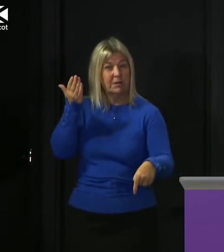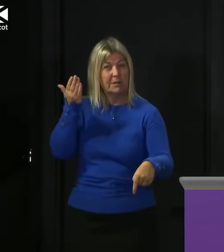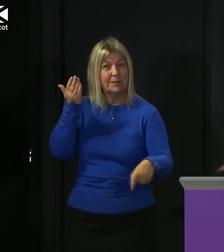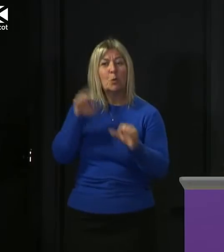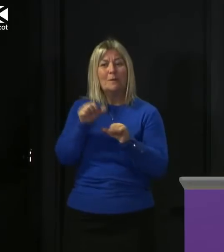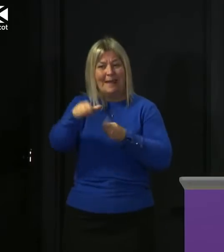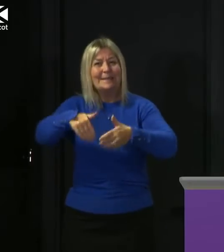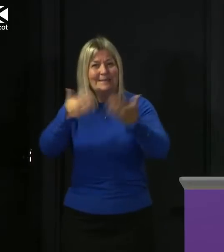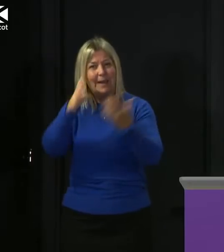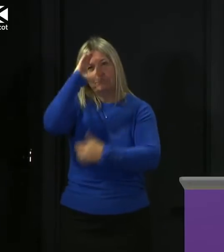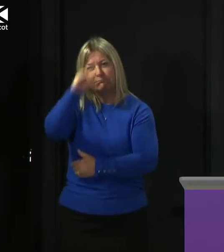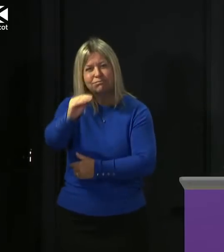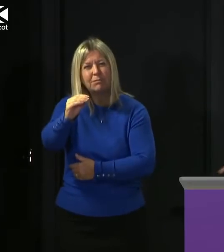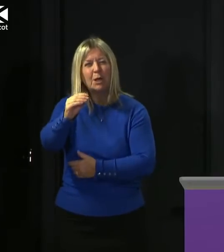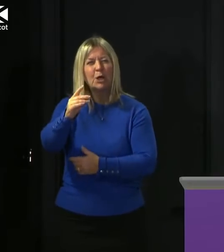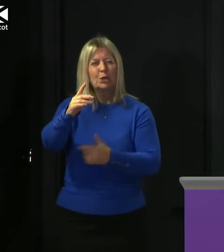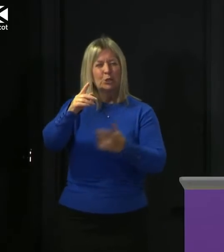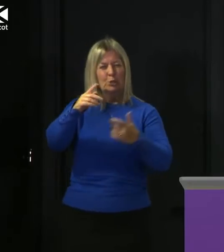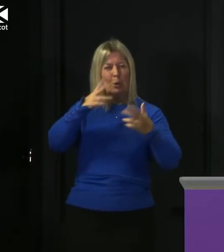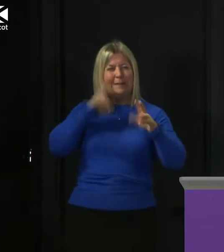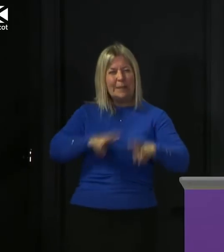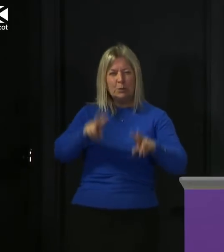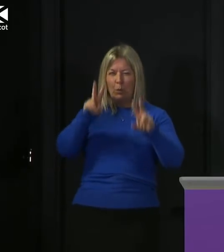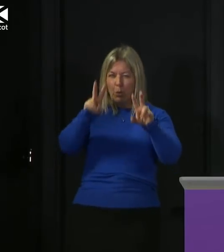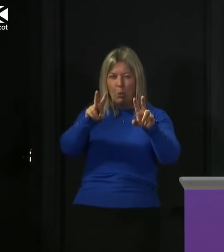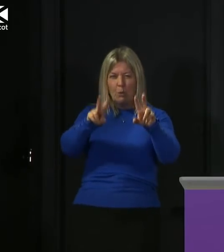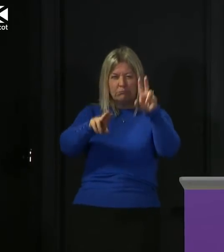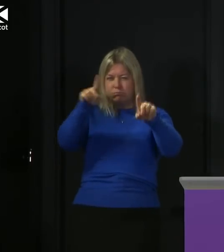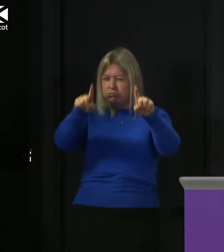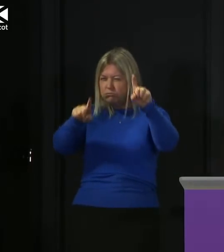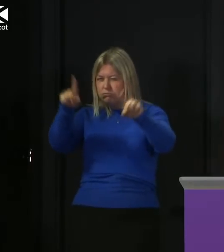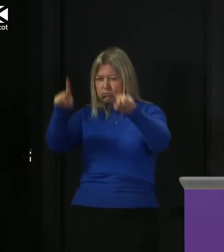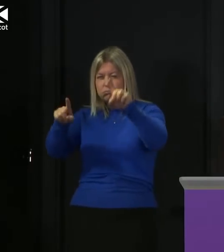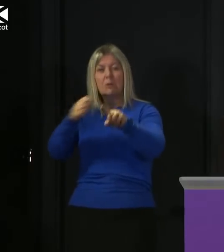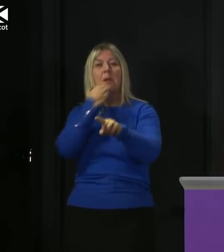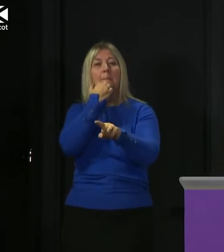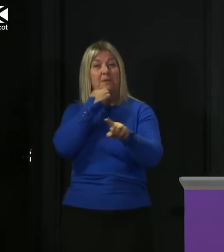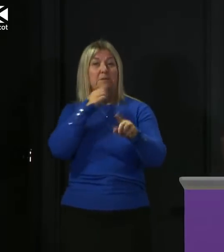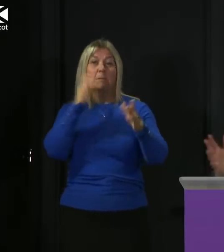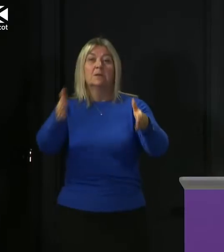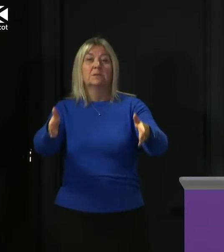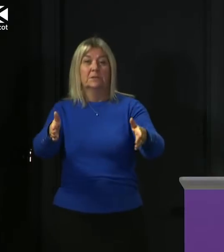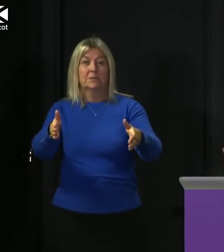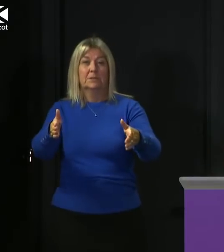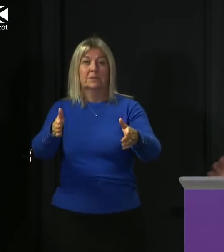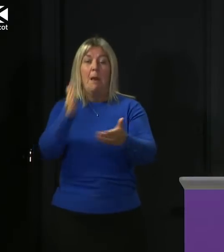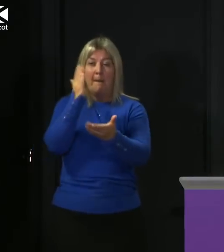flatten out all of these potential volatilities in single-day figures and look at averages over a